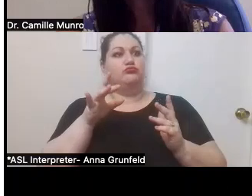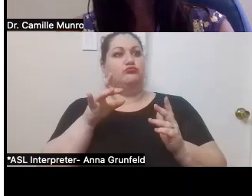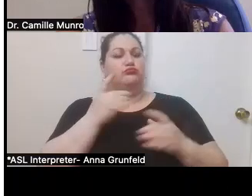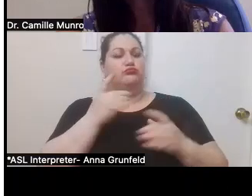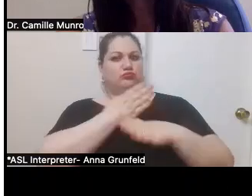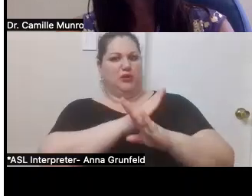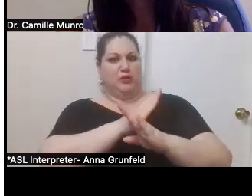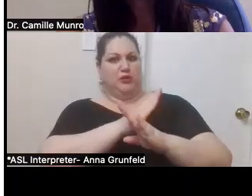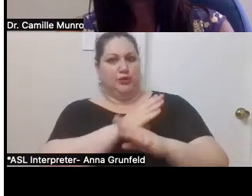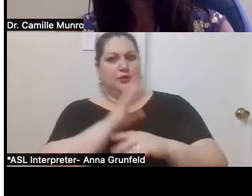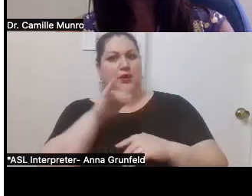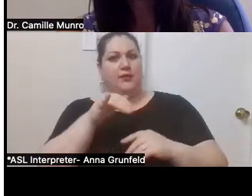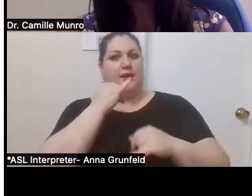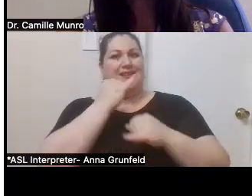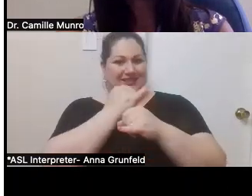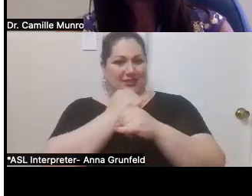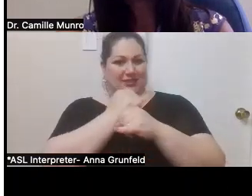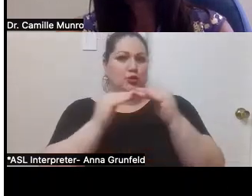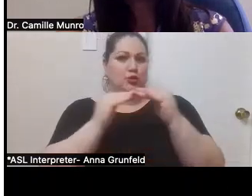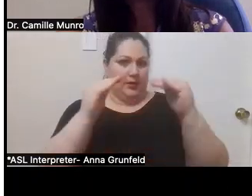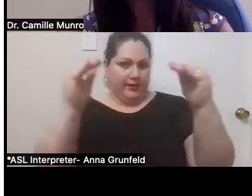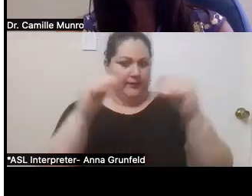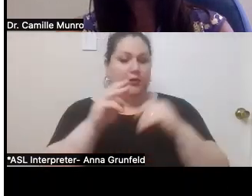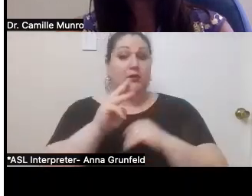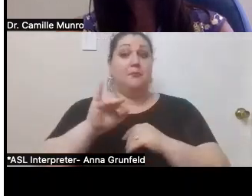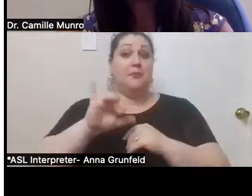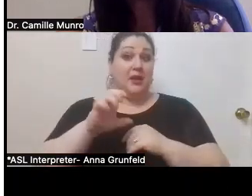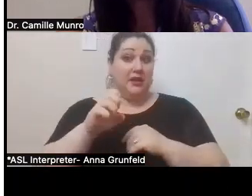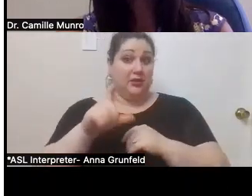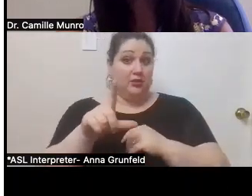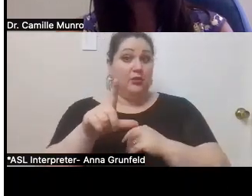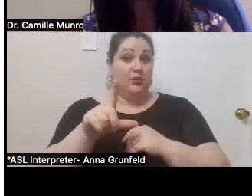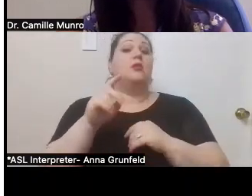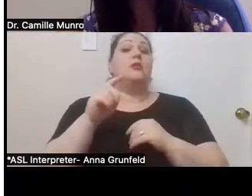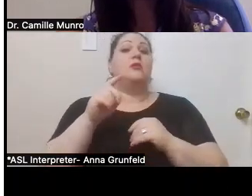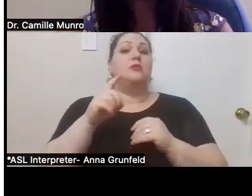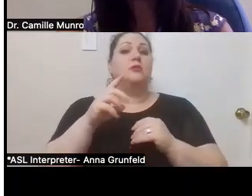Michael had talked about the environmental scan that we did,